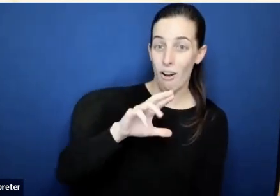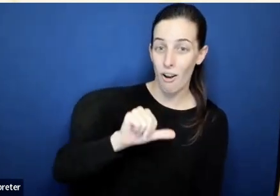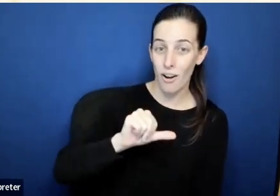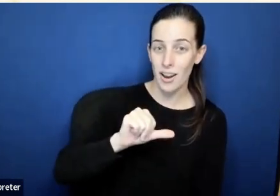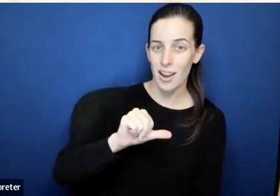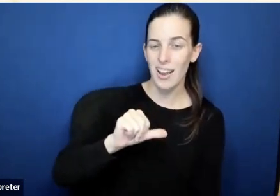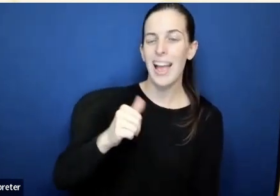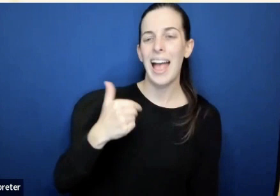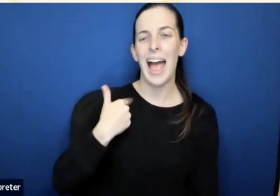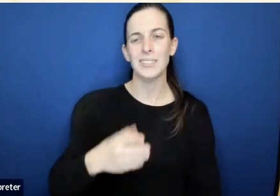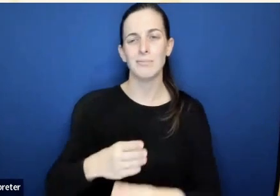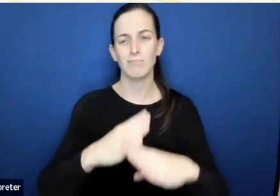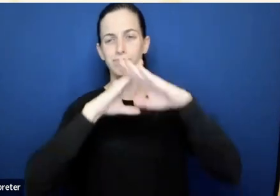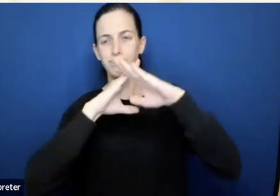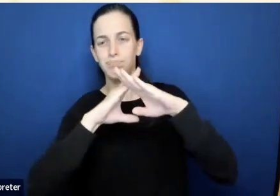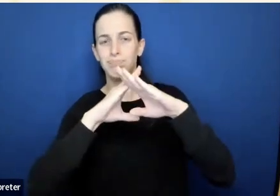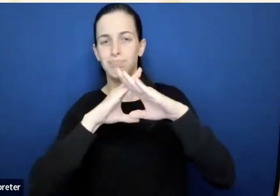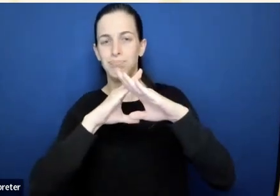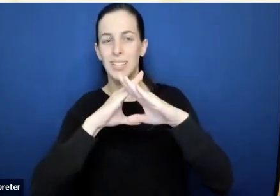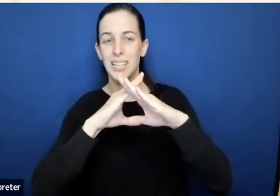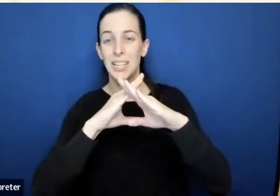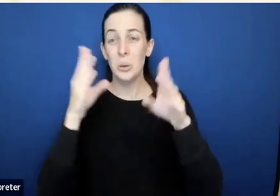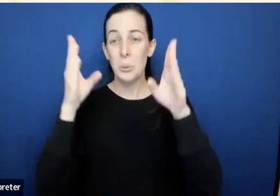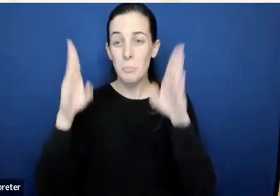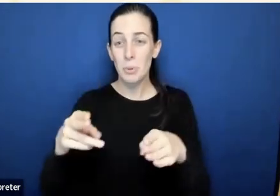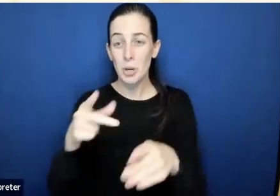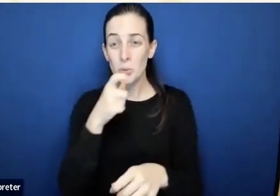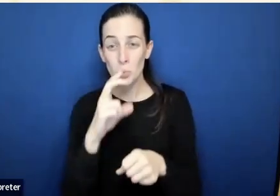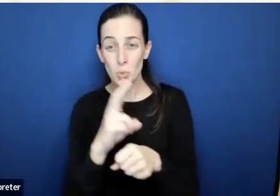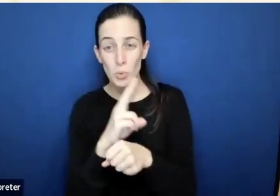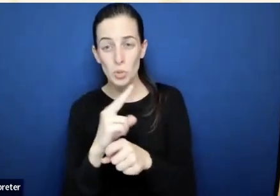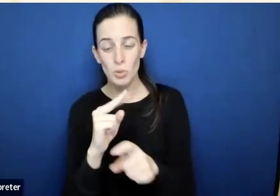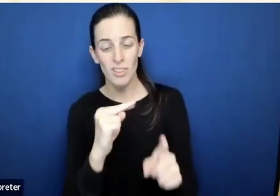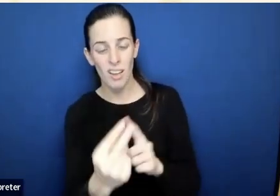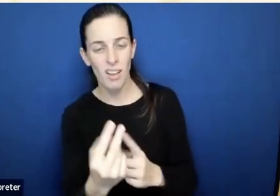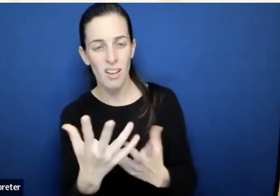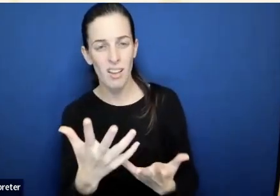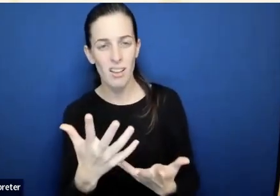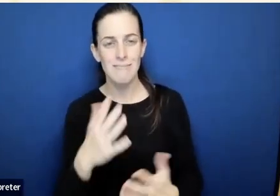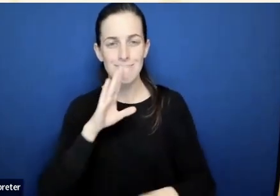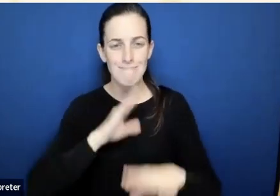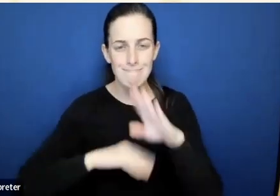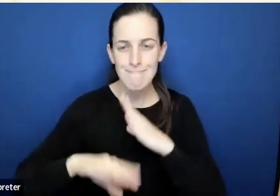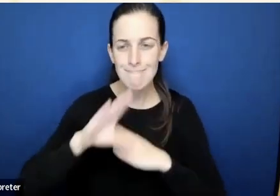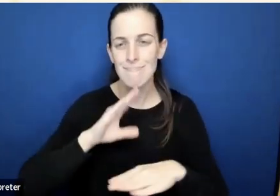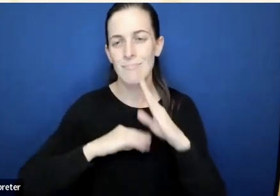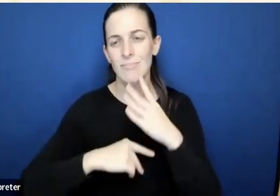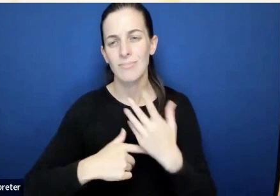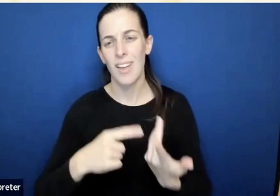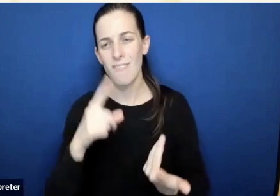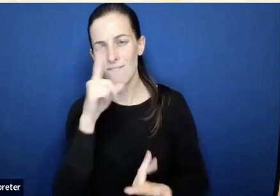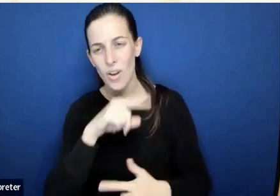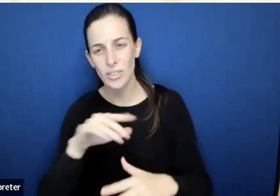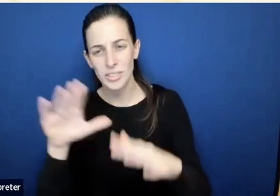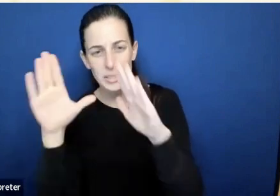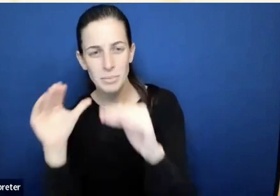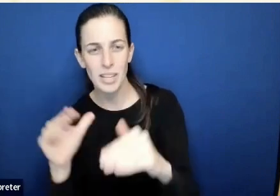It leaves the user misguided, frustrated, sometimes creating false expectations for them. It bars them from having full digital experiences.